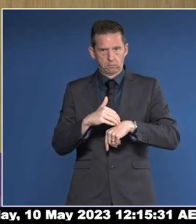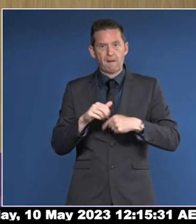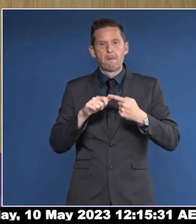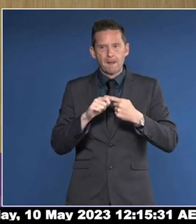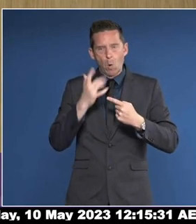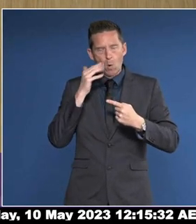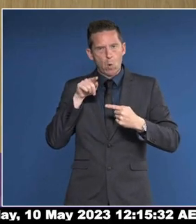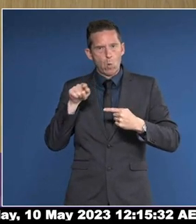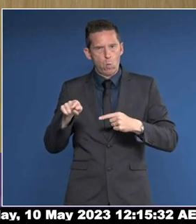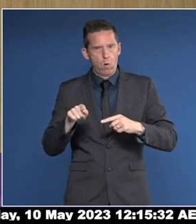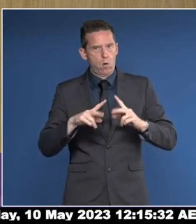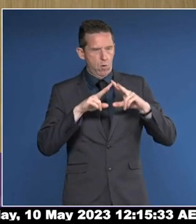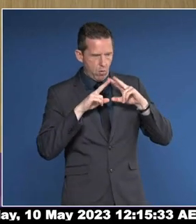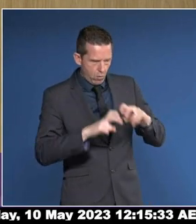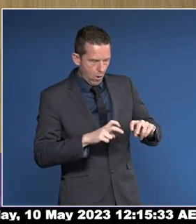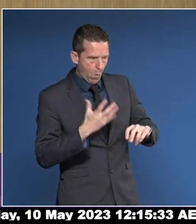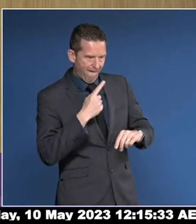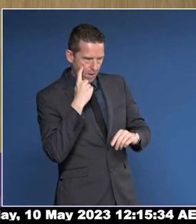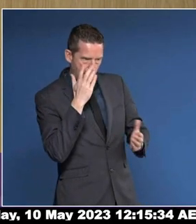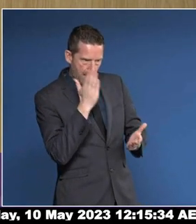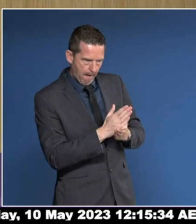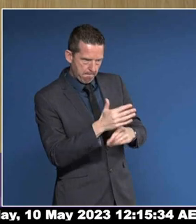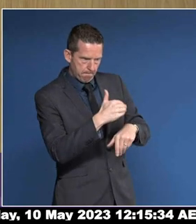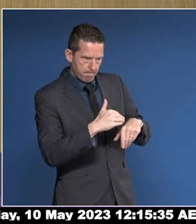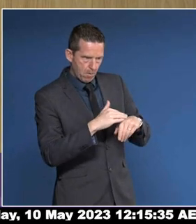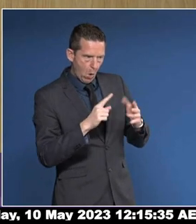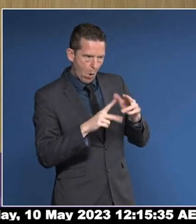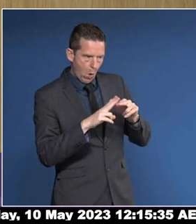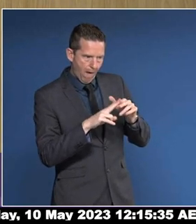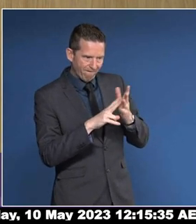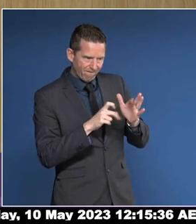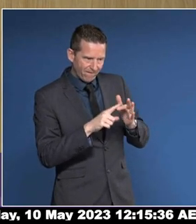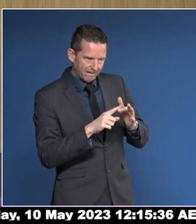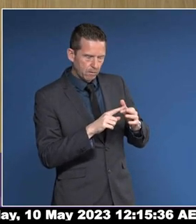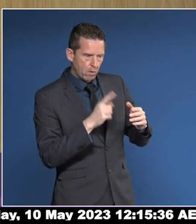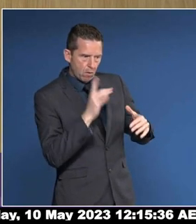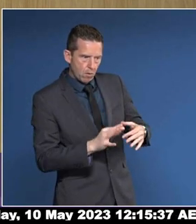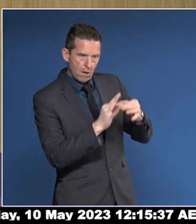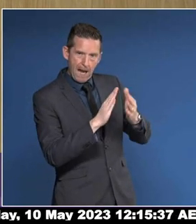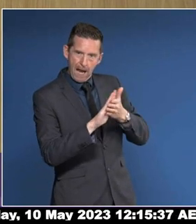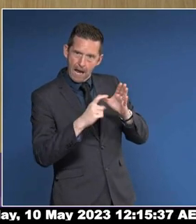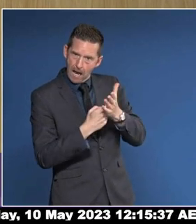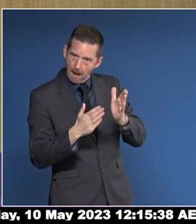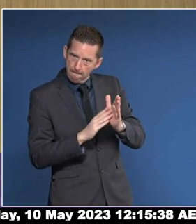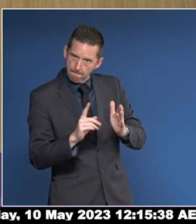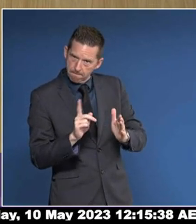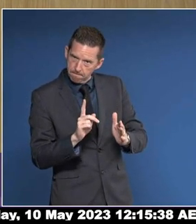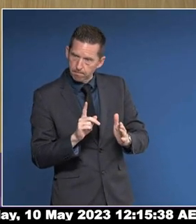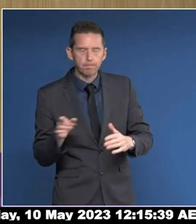purpose of identifying an offence, harm might come into the mix; is that what you're saying? MR CLARK: No, what I'm saying is that if we receive information which there is